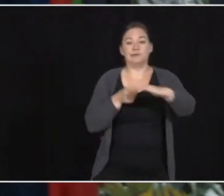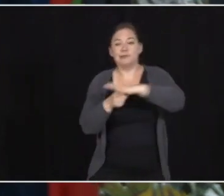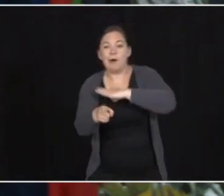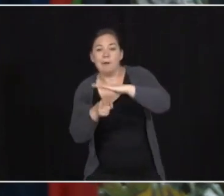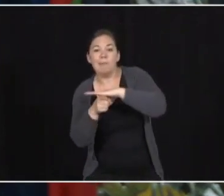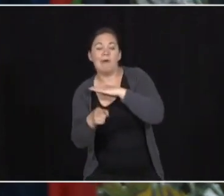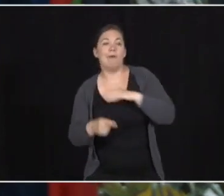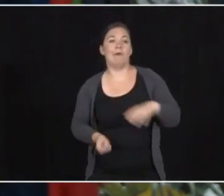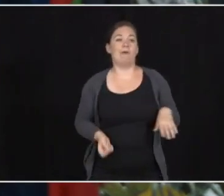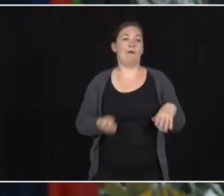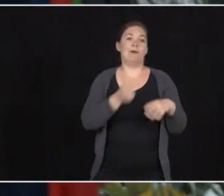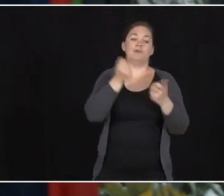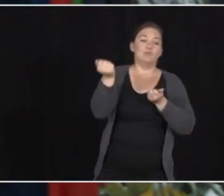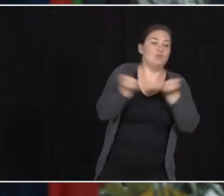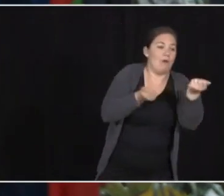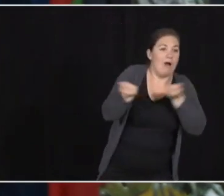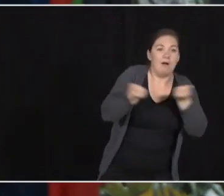get moving.